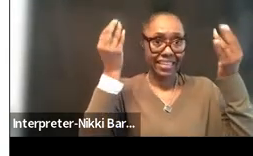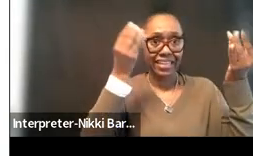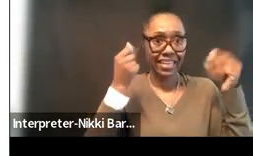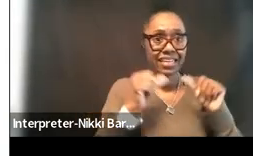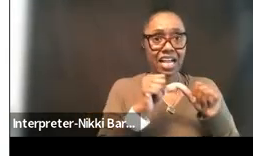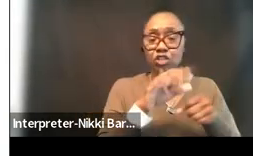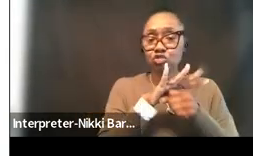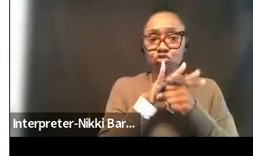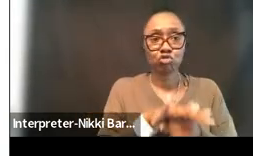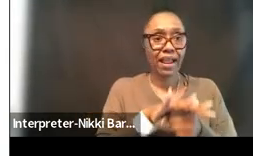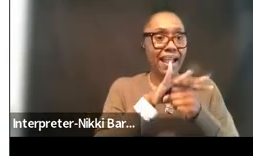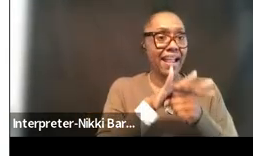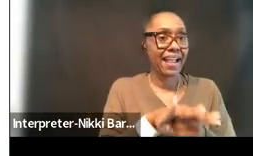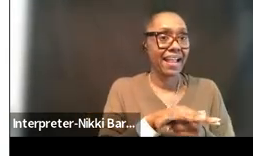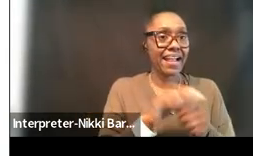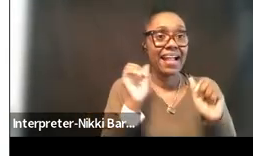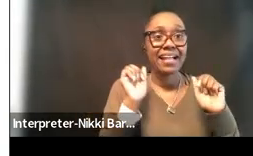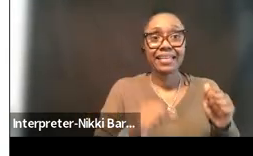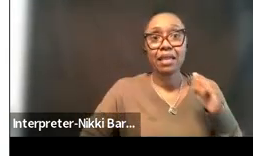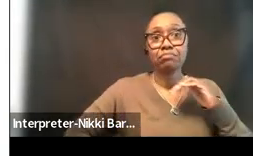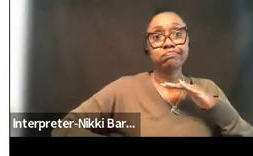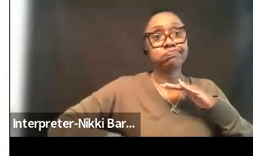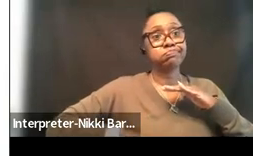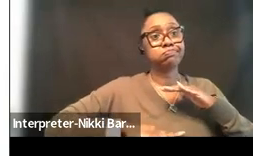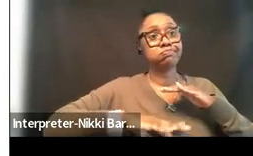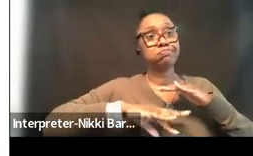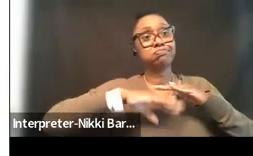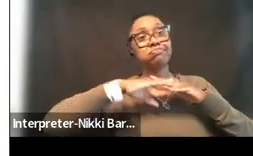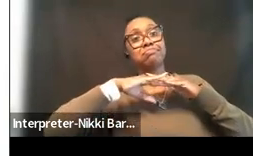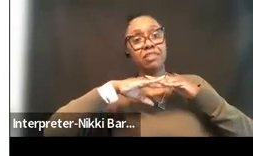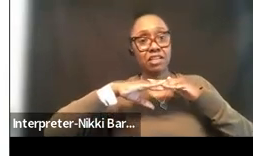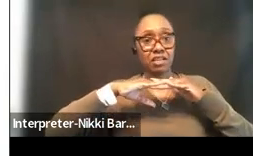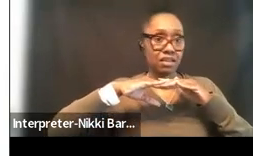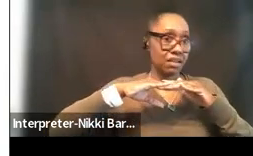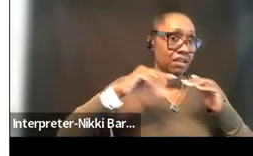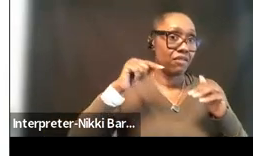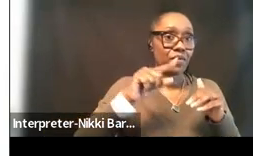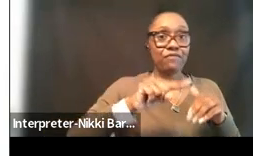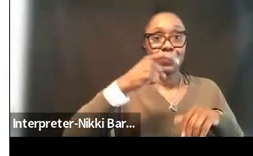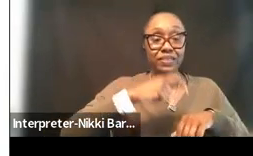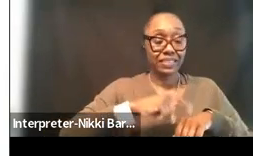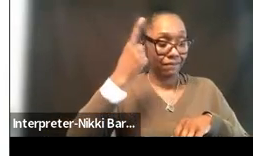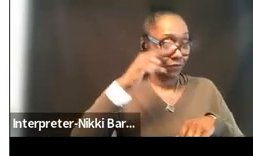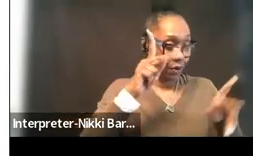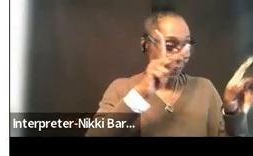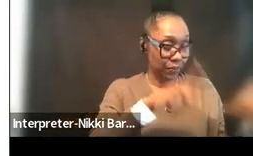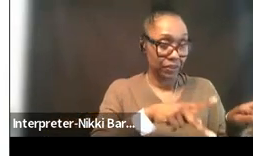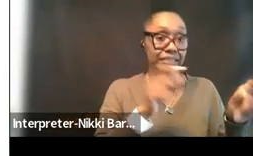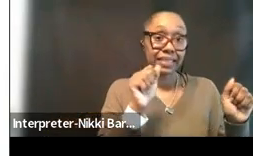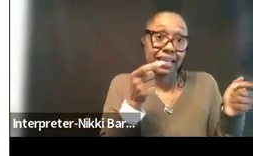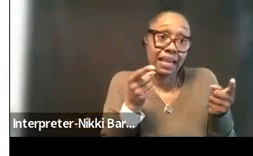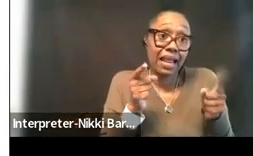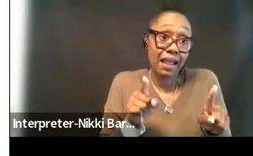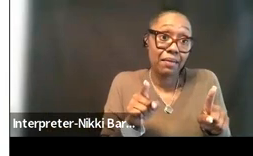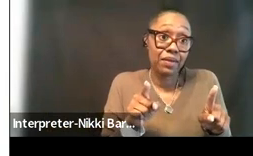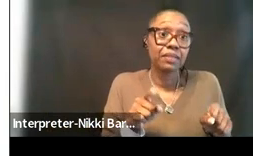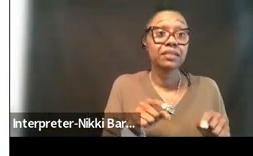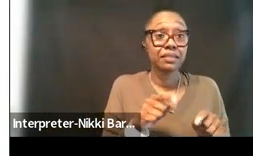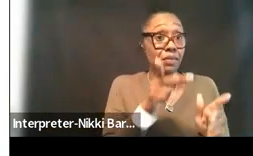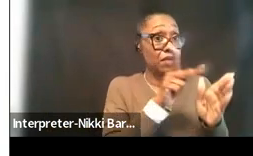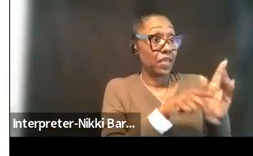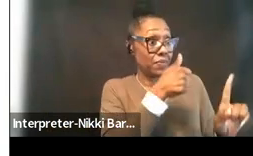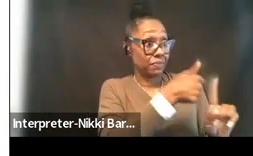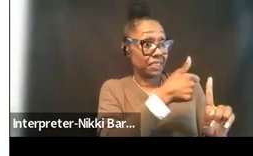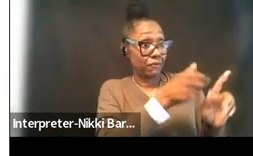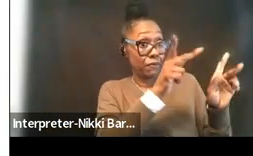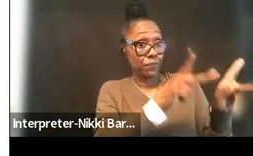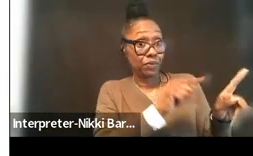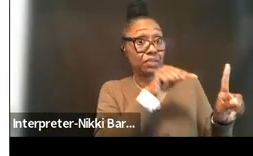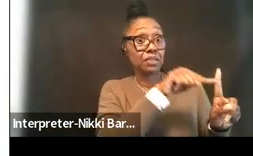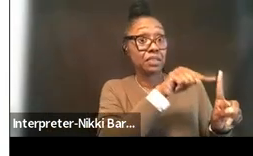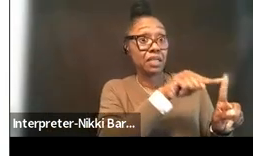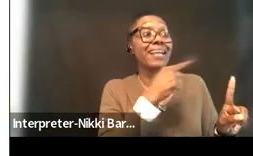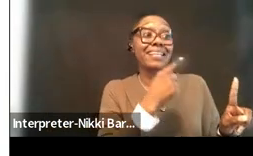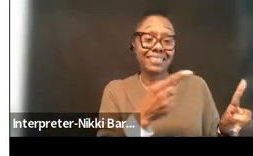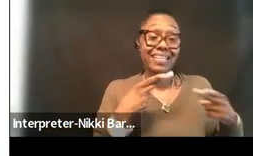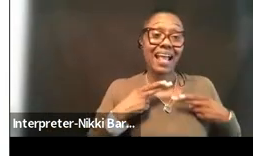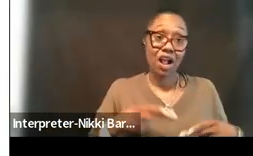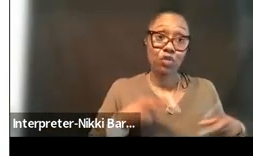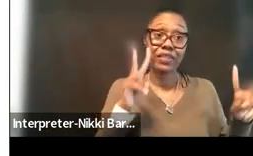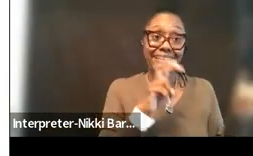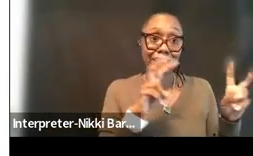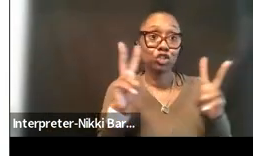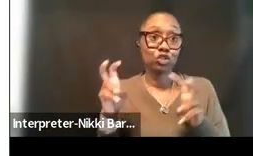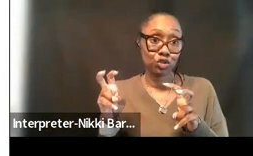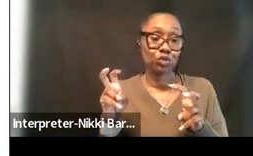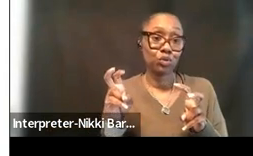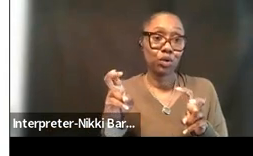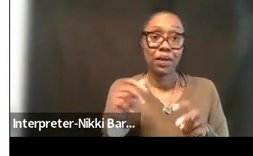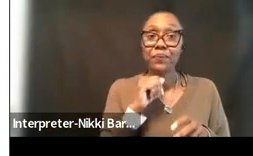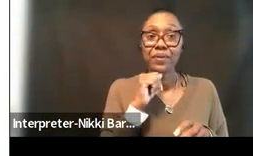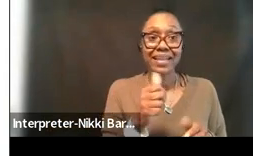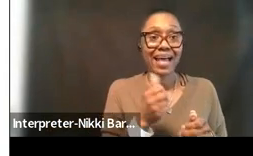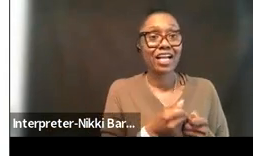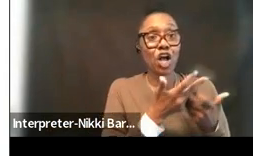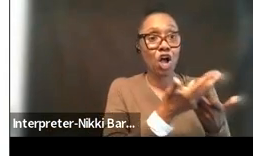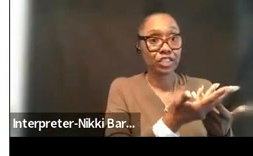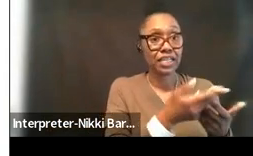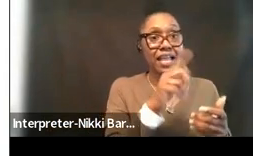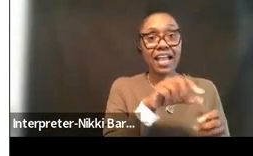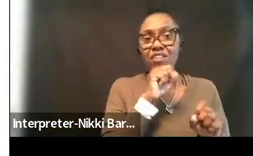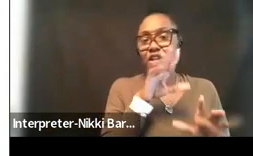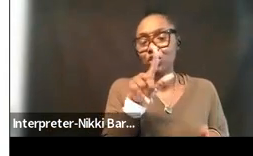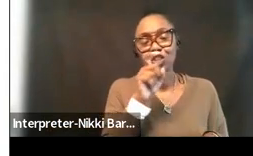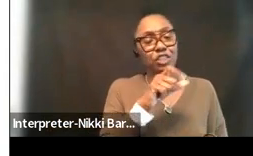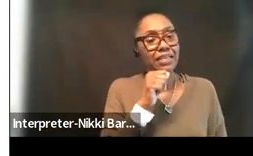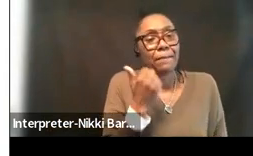So remember suicide ideation, thoughts of suicide is a health issue that stress is a correlation to but not causal and it is nothing to be ashamed of.